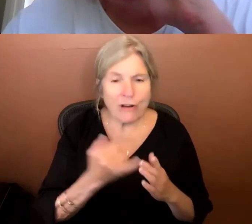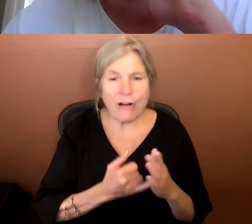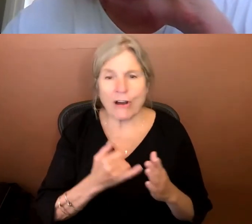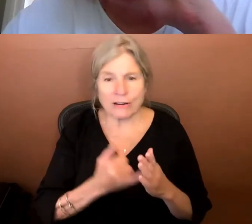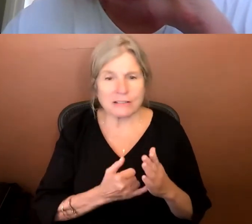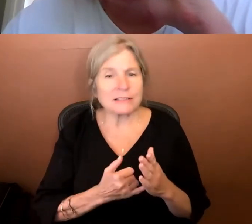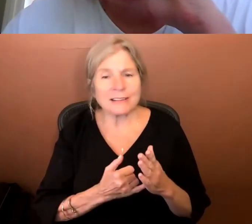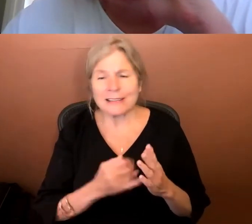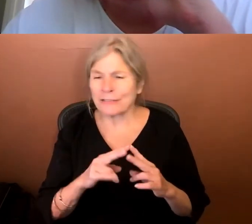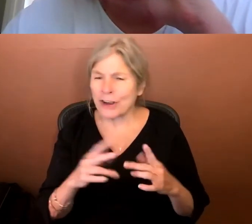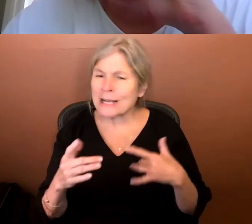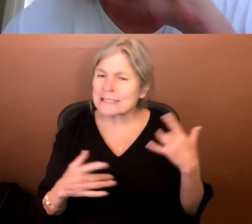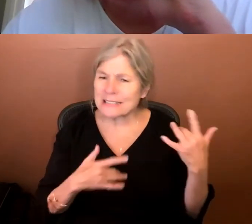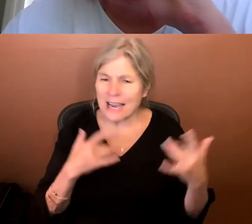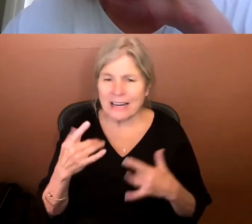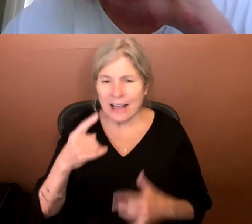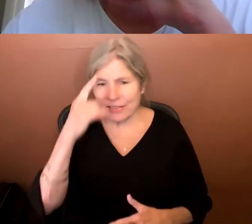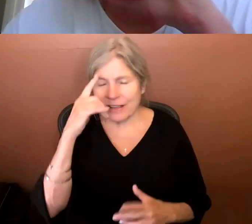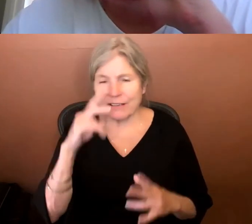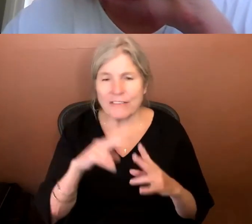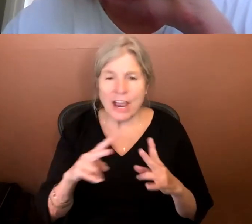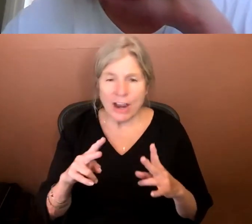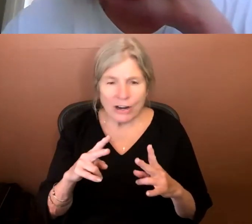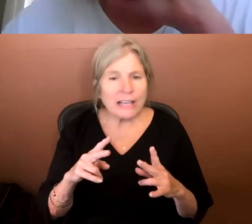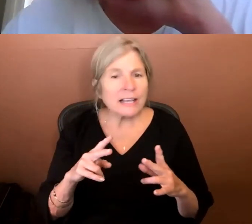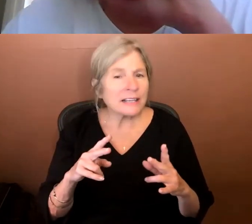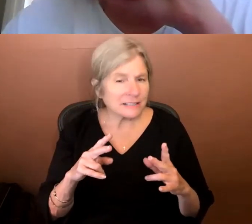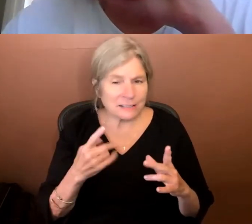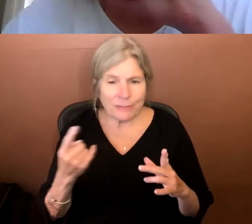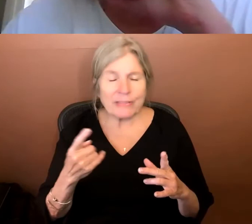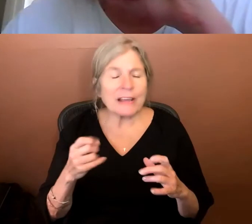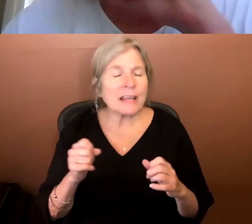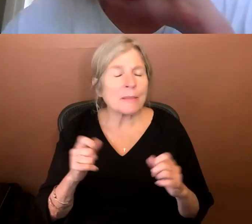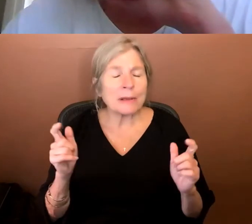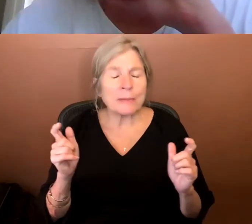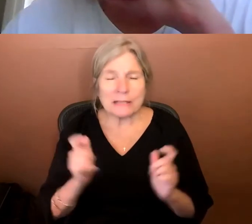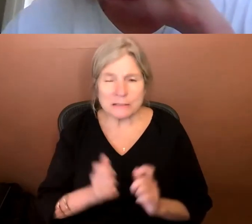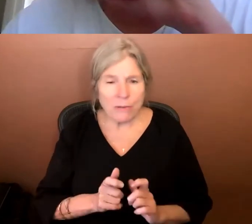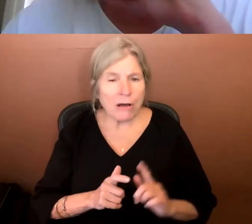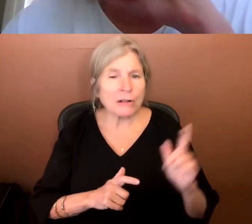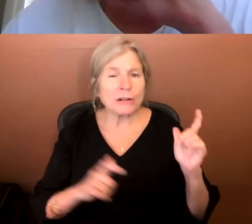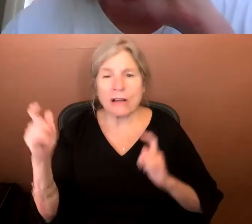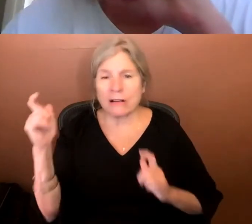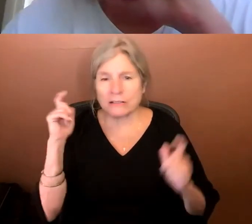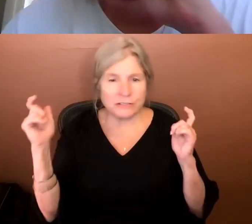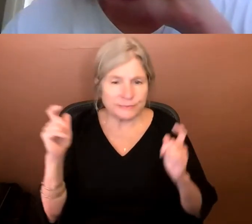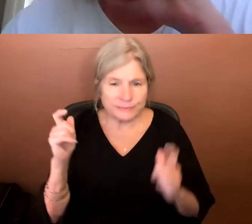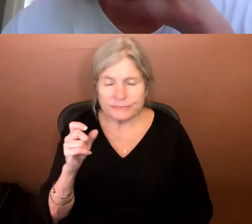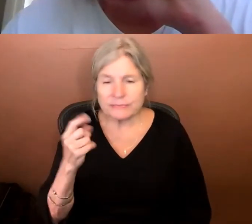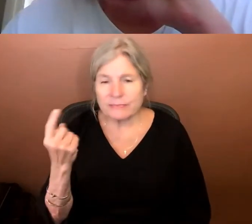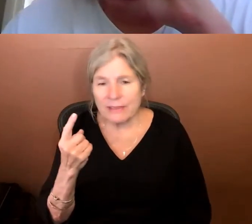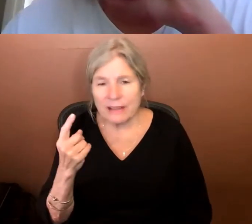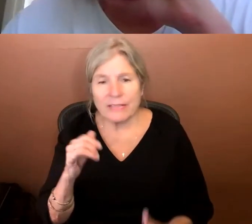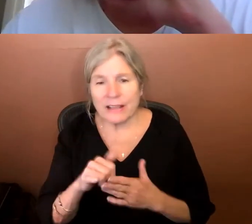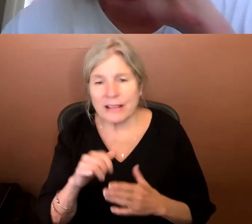exciting and I think very scaleable. And something that can greatly enhance